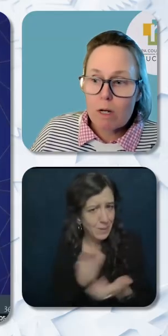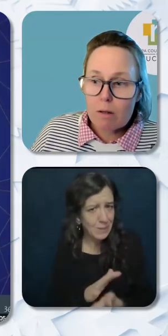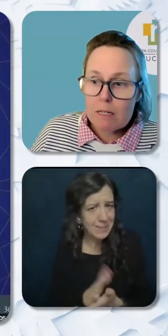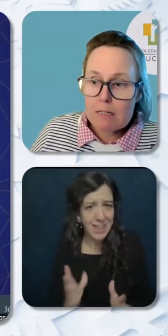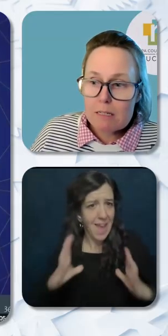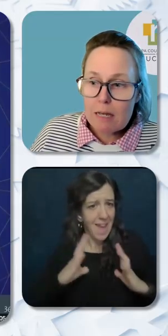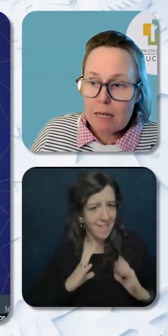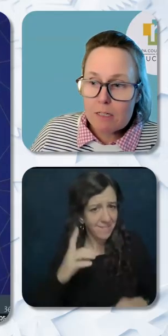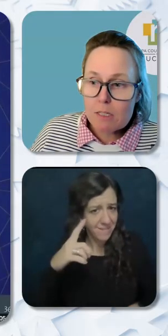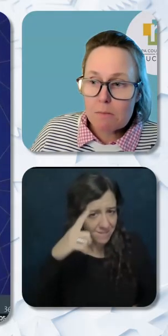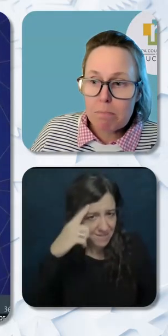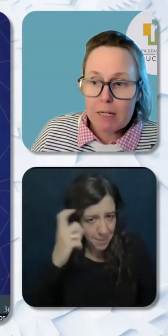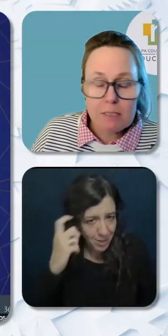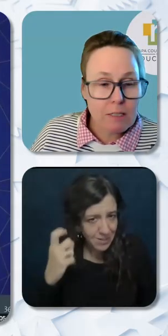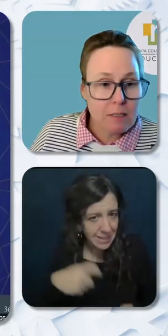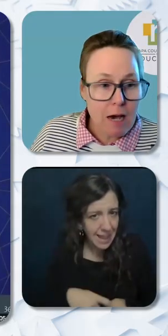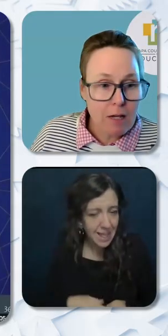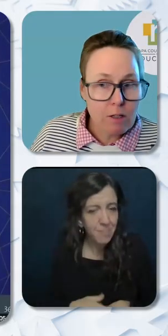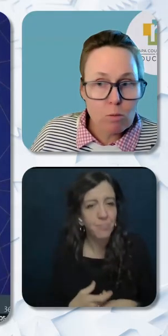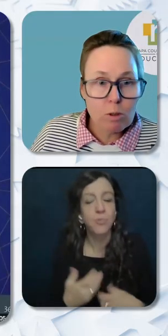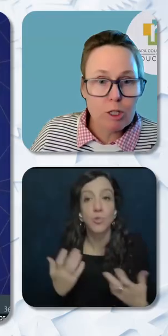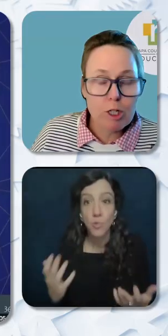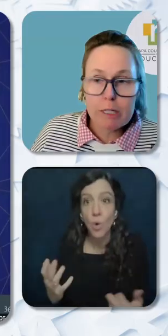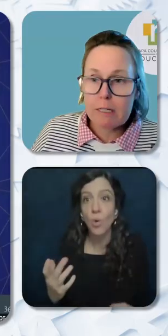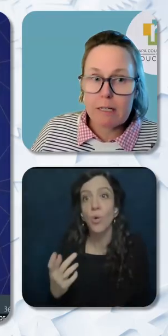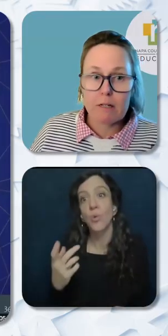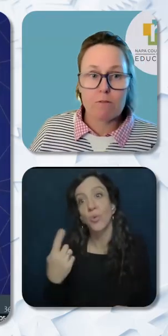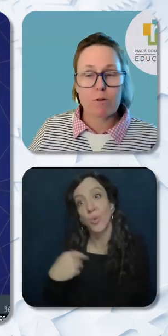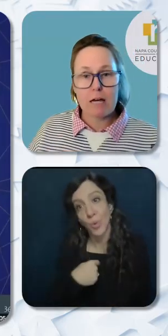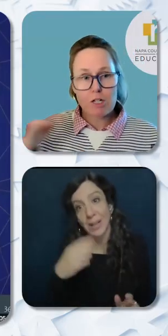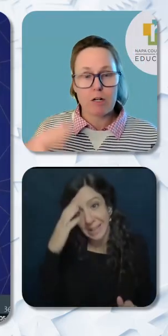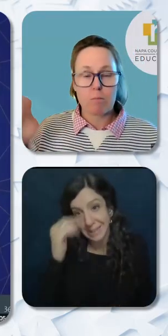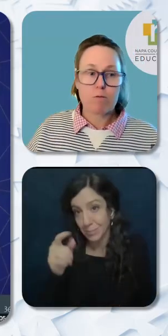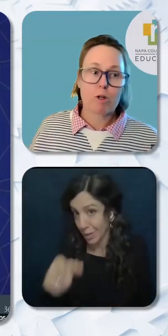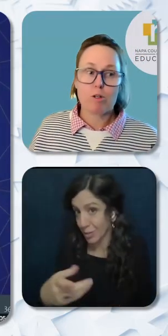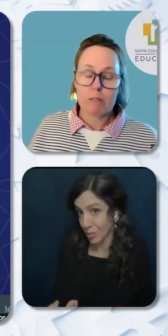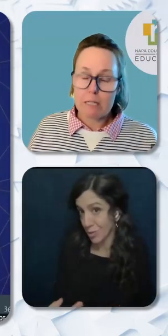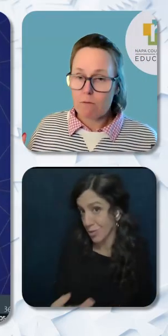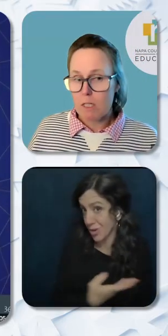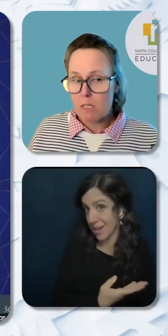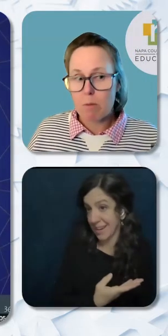So, it is expected that you will turn it in for that child before you leave